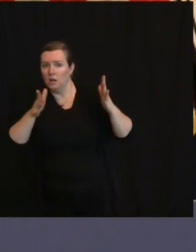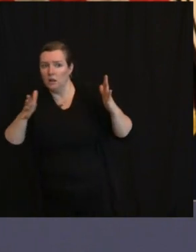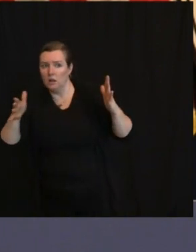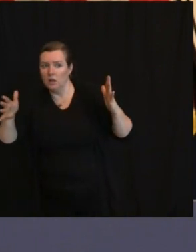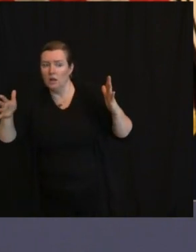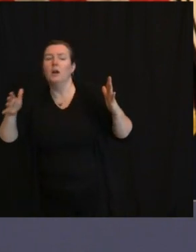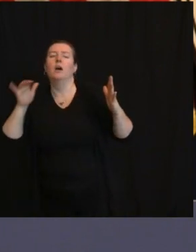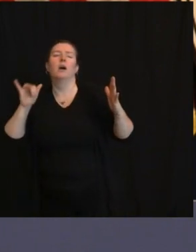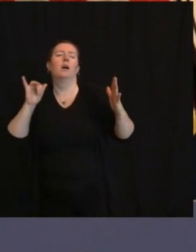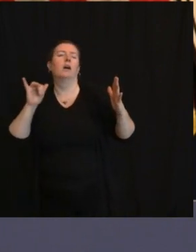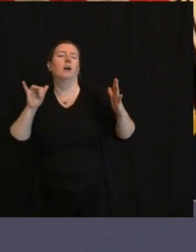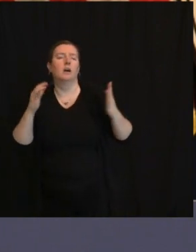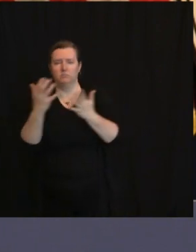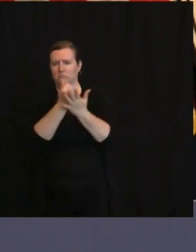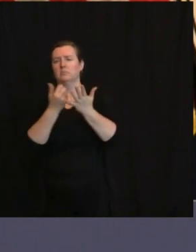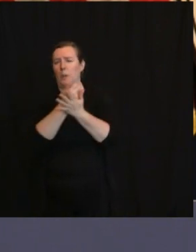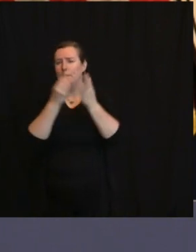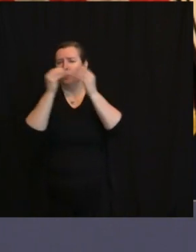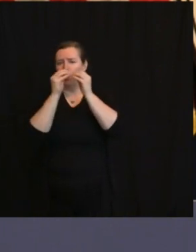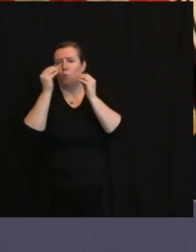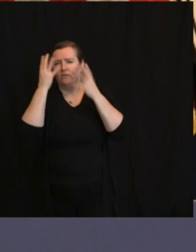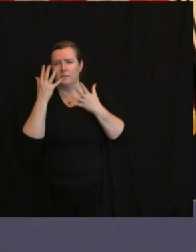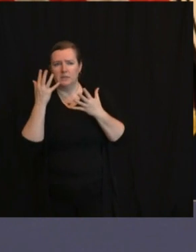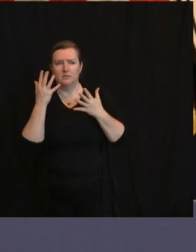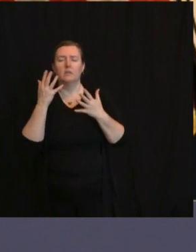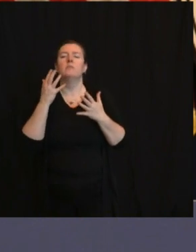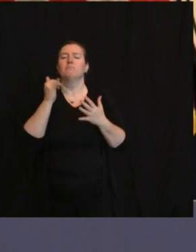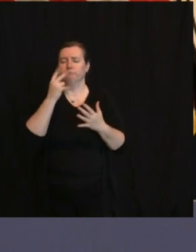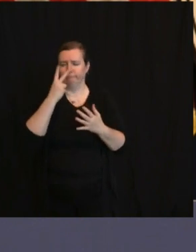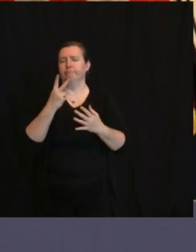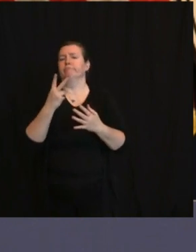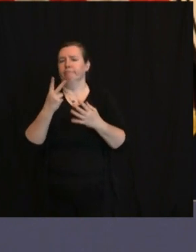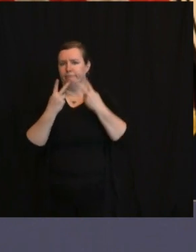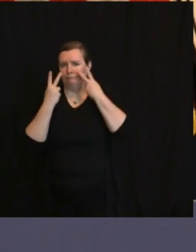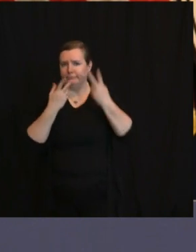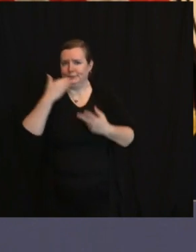ON TESTING. A LOT HAS TO DO WITH AN INCREASED RATE TO TESTING.